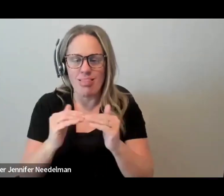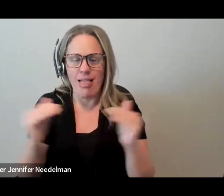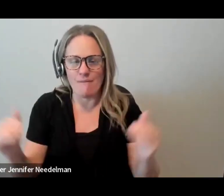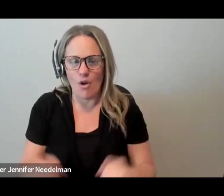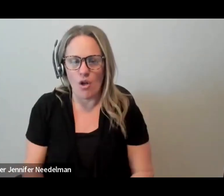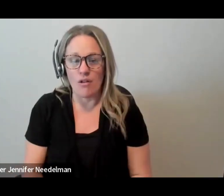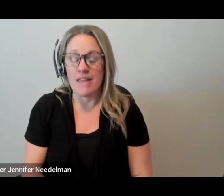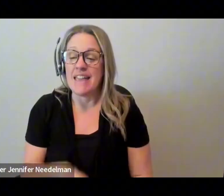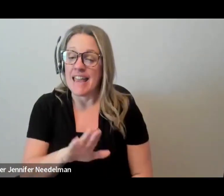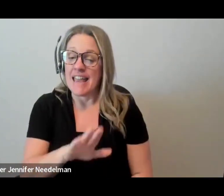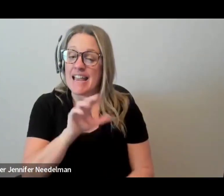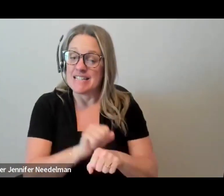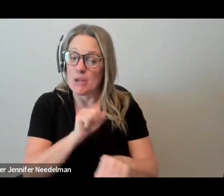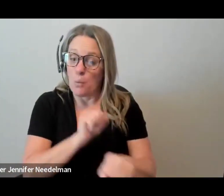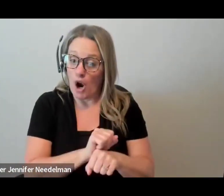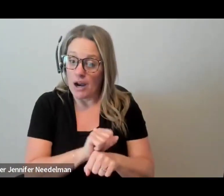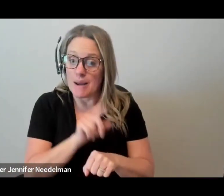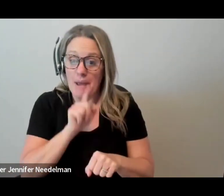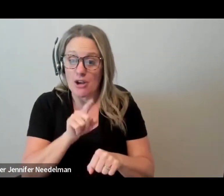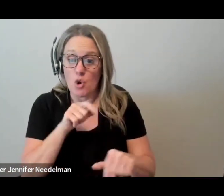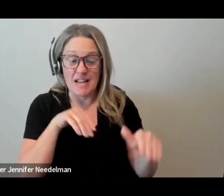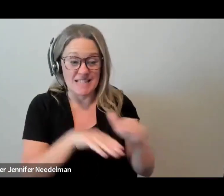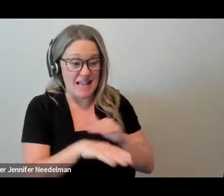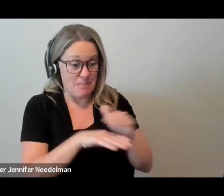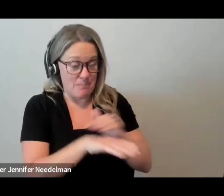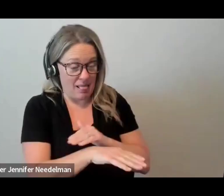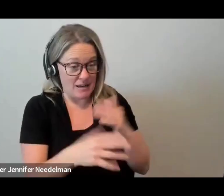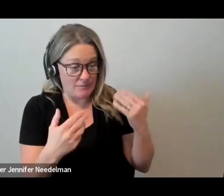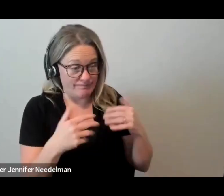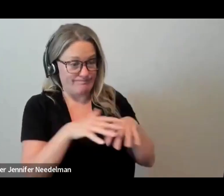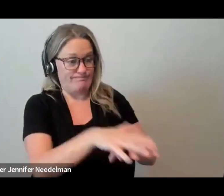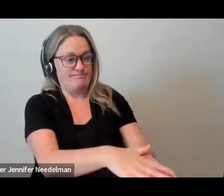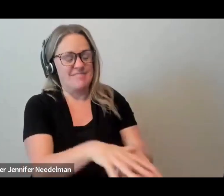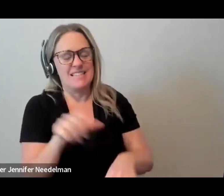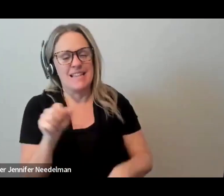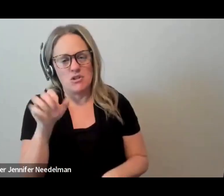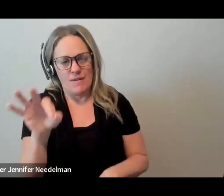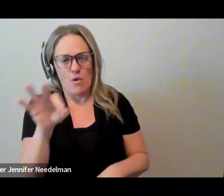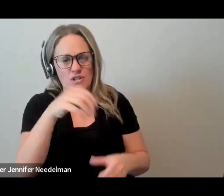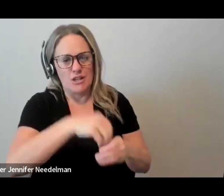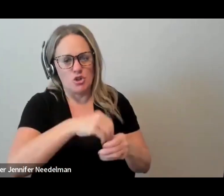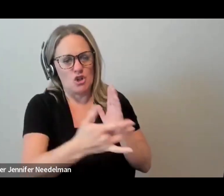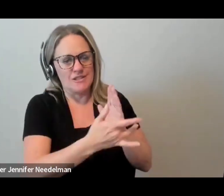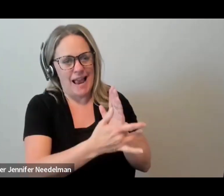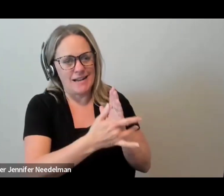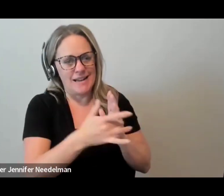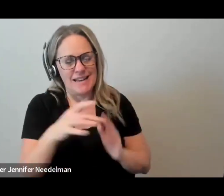that accessibility is seamlessly integrated into Salesforce's internal technology ecosystem,